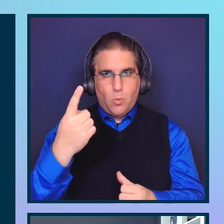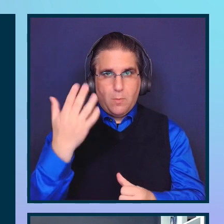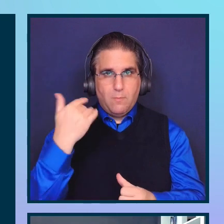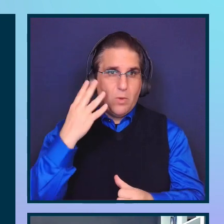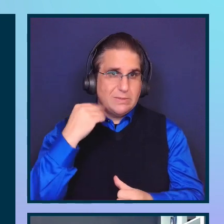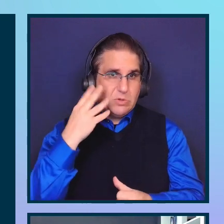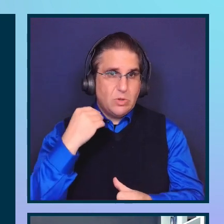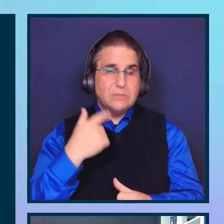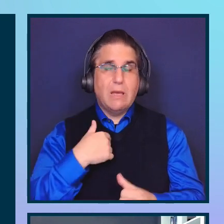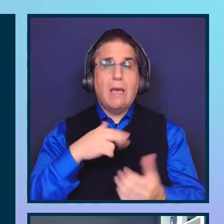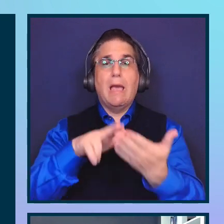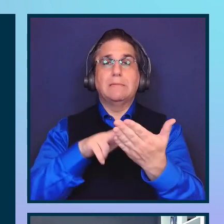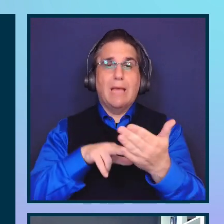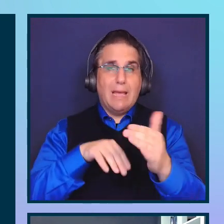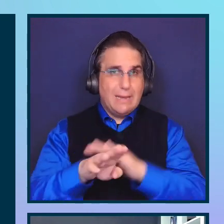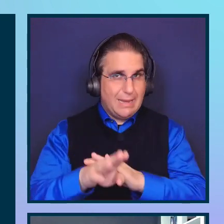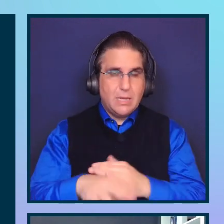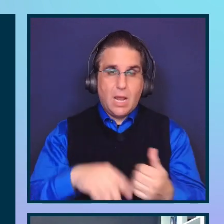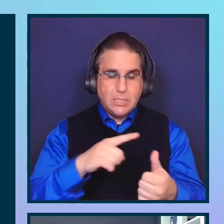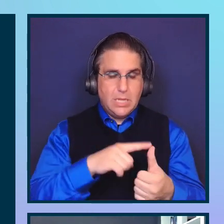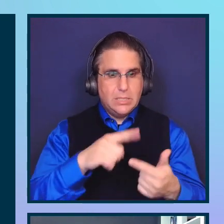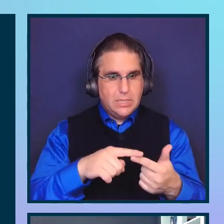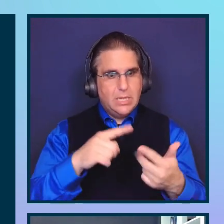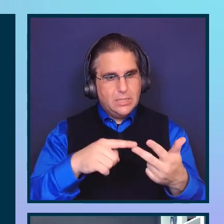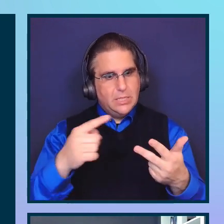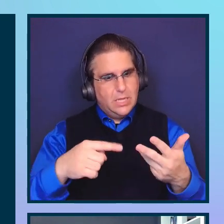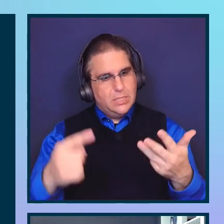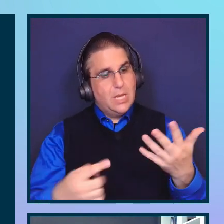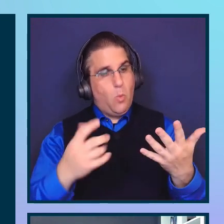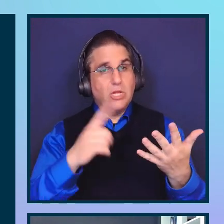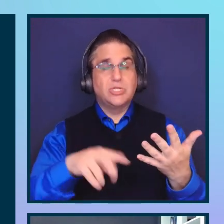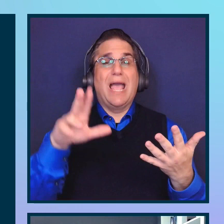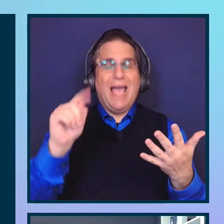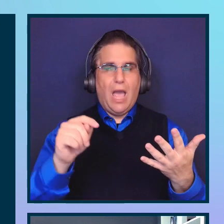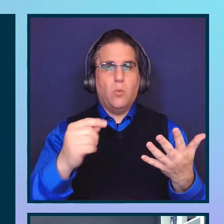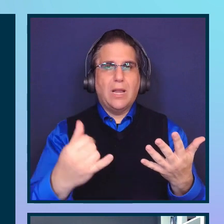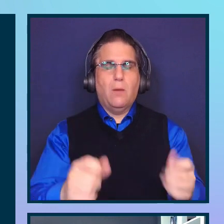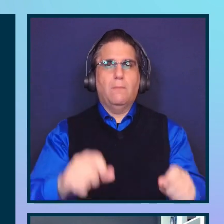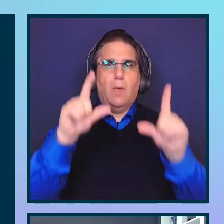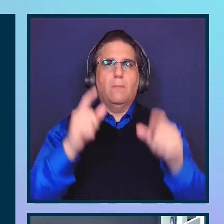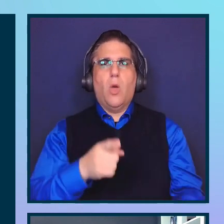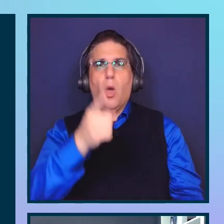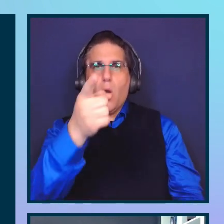after going through all of these, remember I wanna add to my cart. I wanna check out. And now they're asking me, are you human? And the caption,